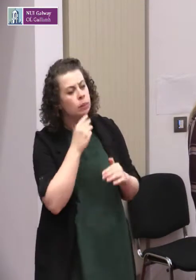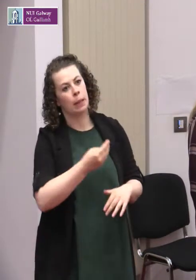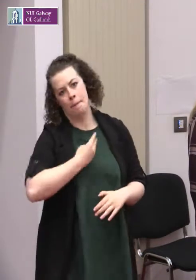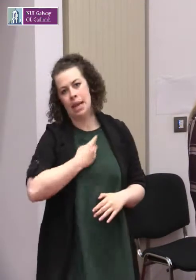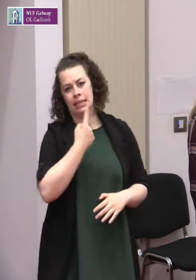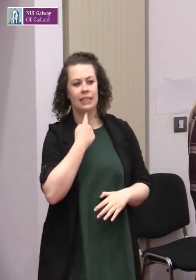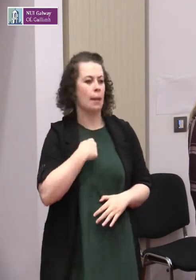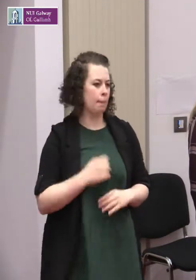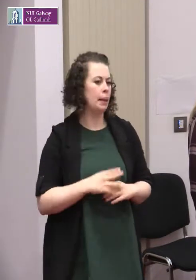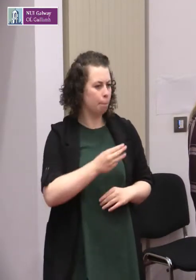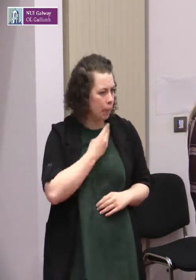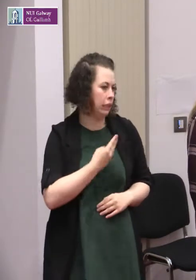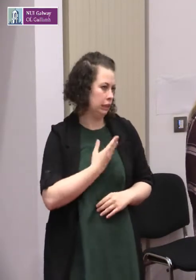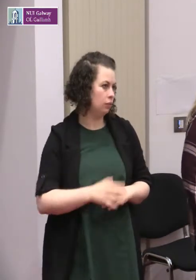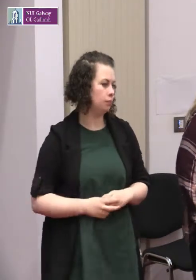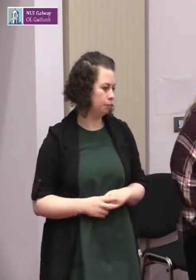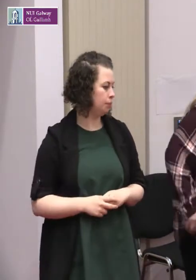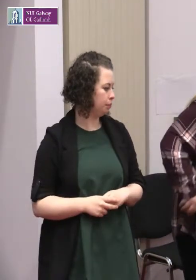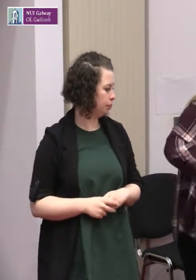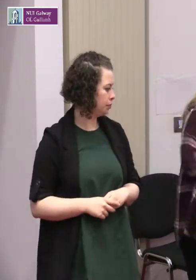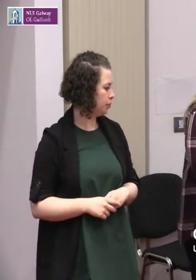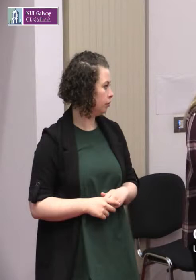feel free to give me a shout.